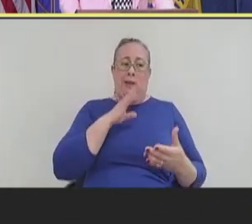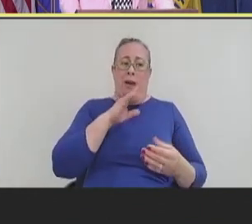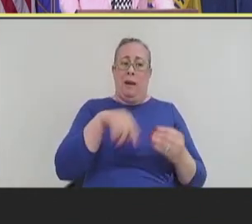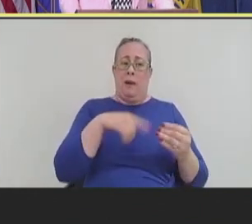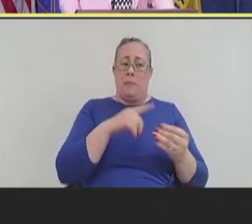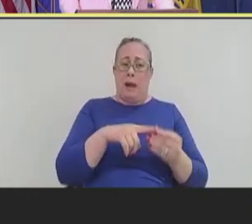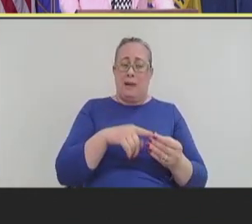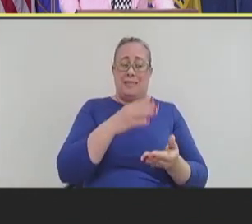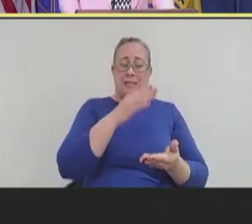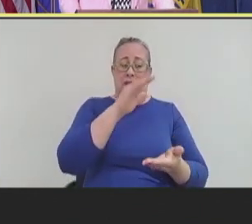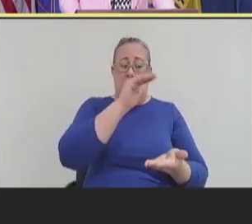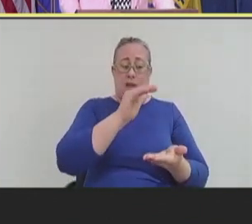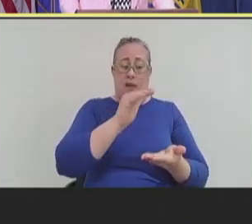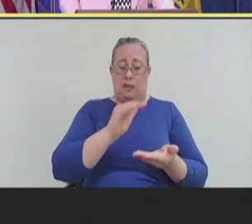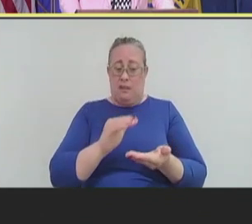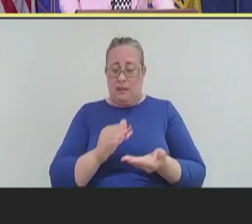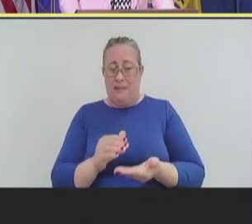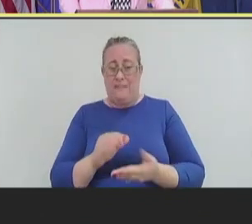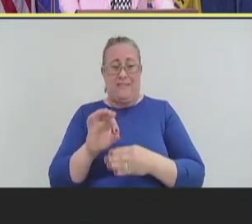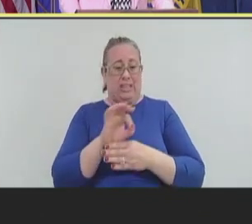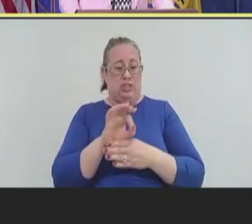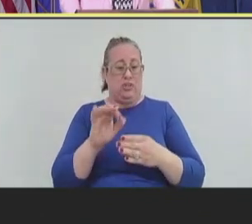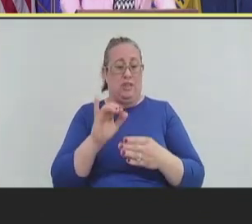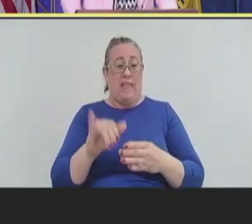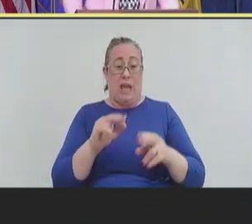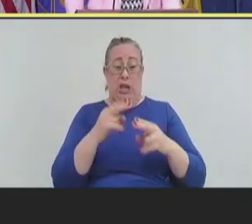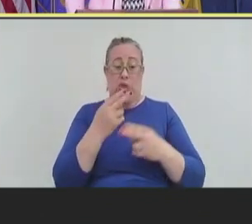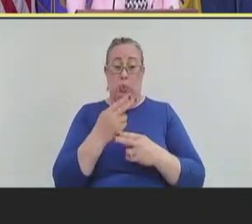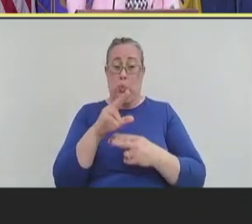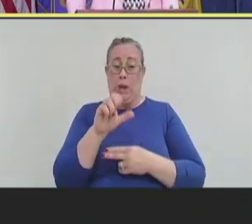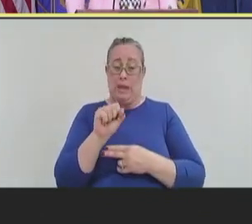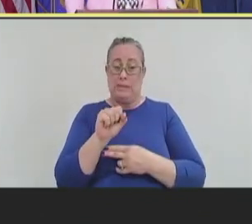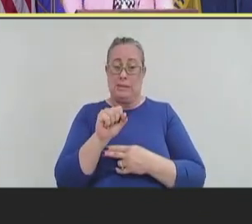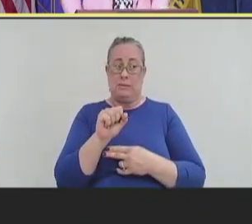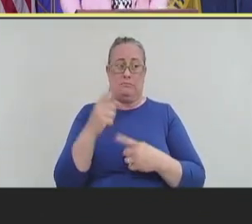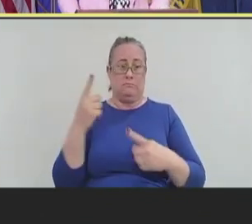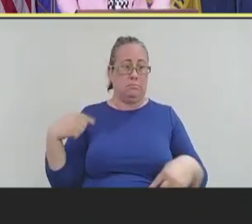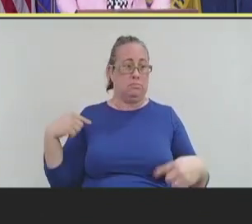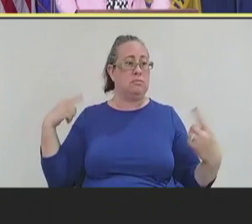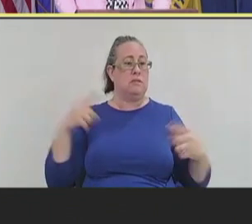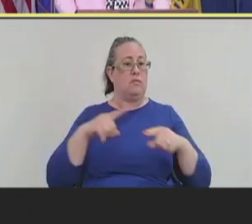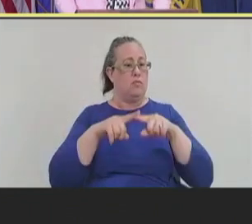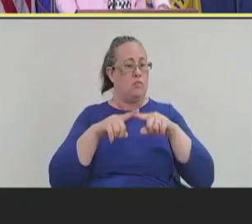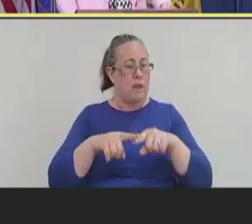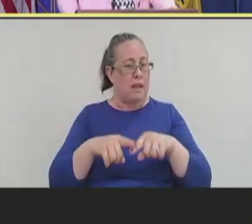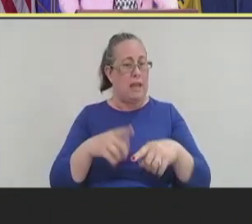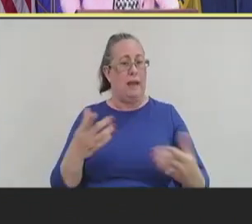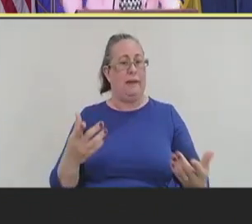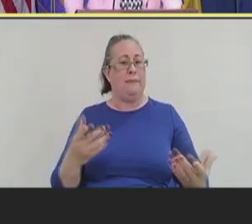and functions that a lot of the U.S. has come to rely on and providers in particular rely on. So,